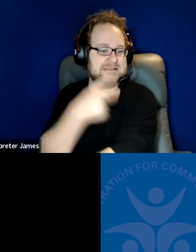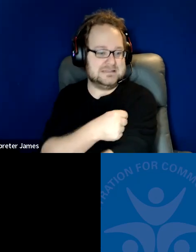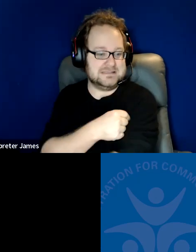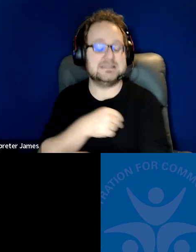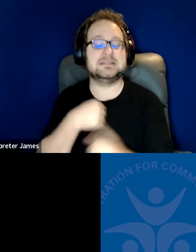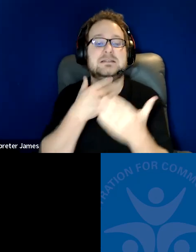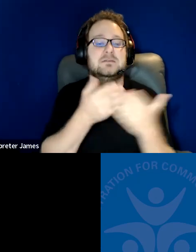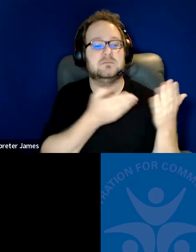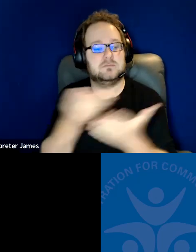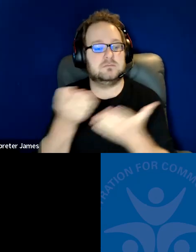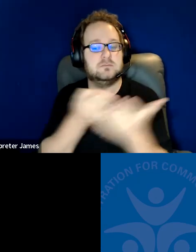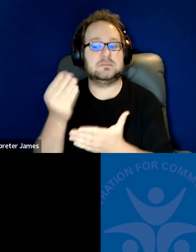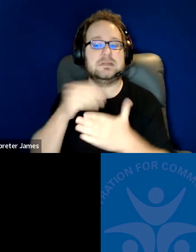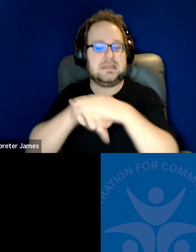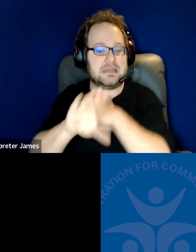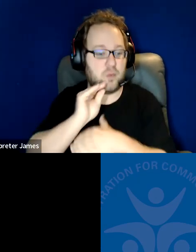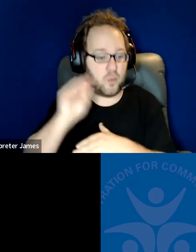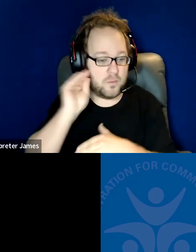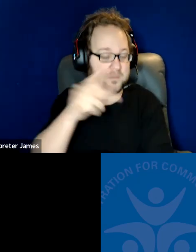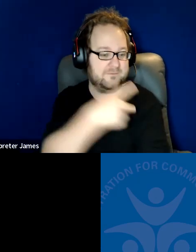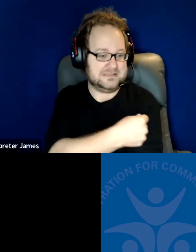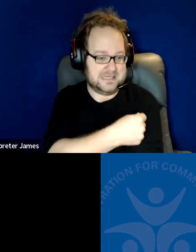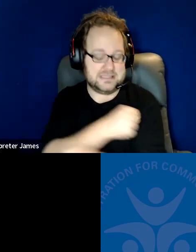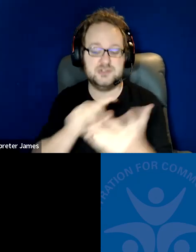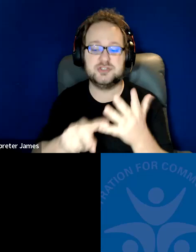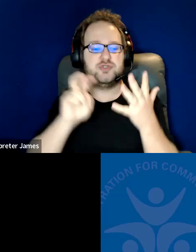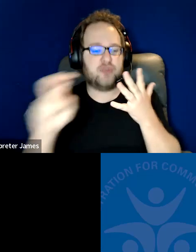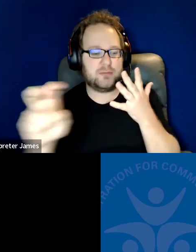and supportive services like transportation.